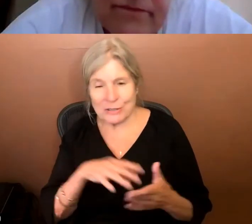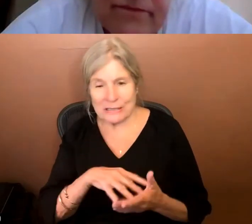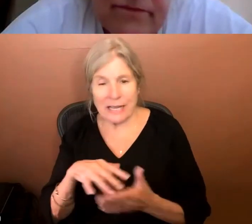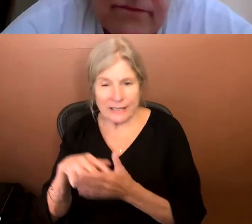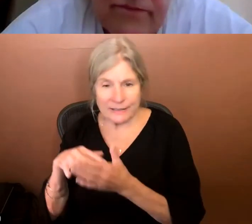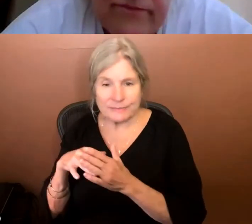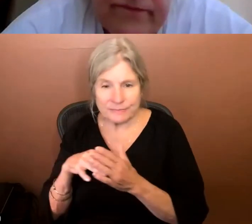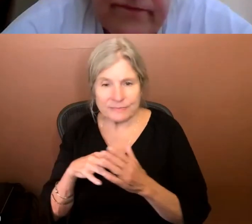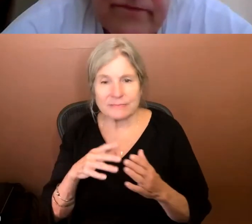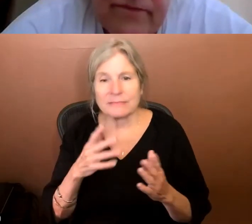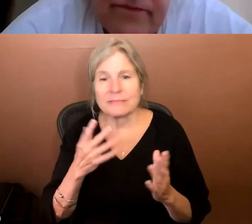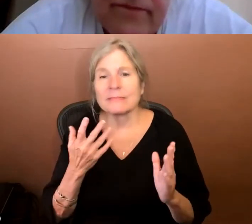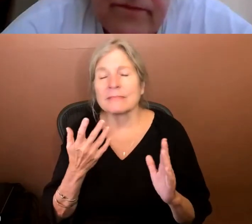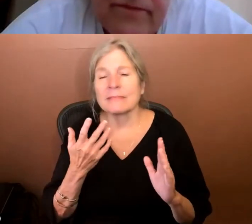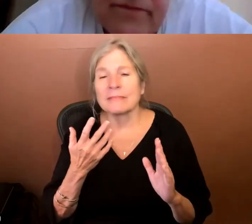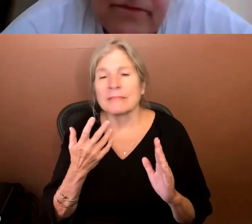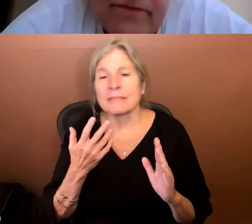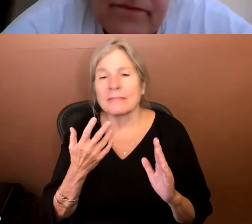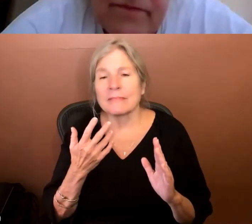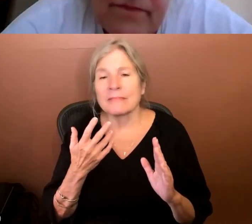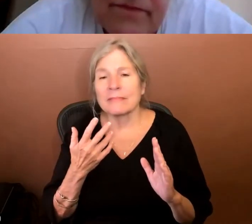a statistically significant